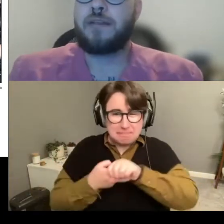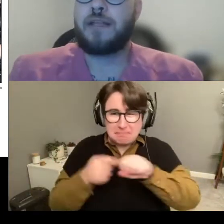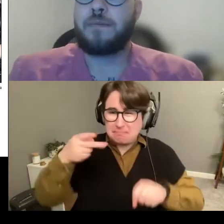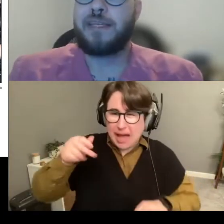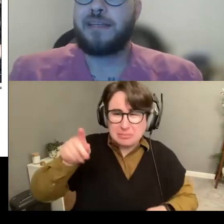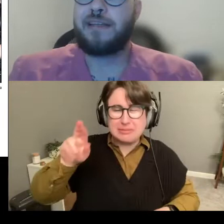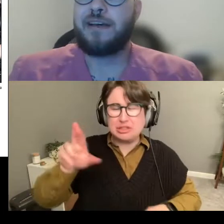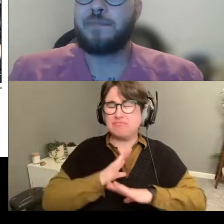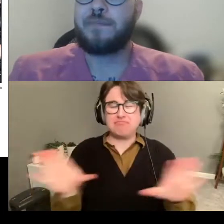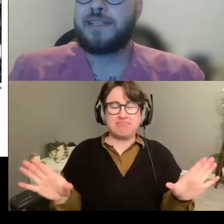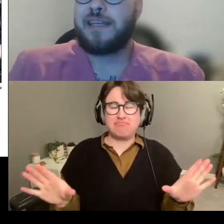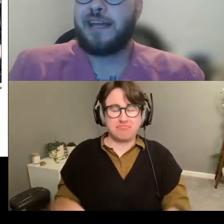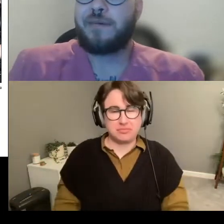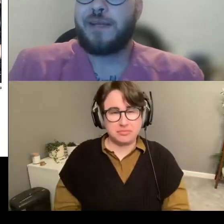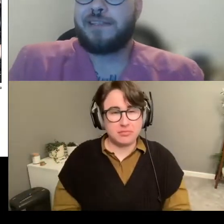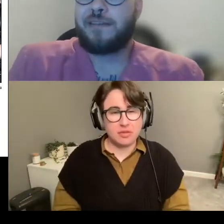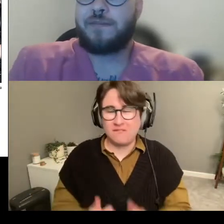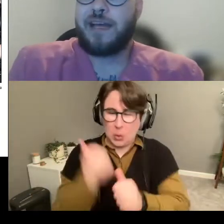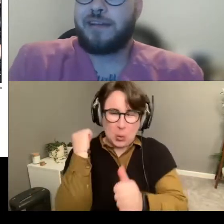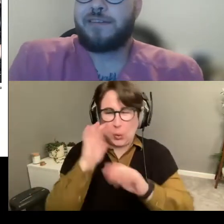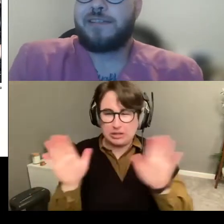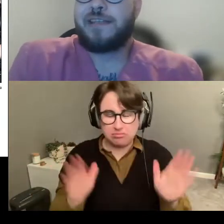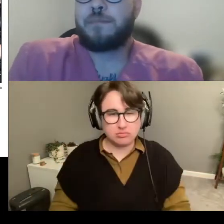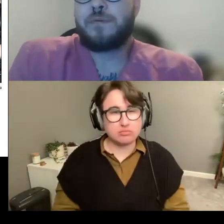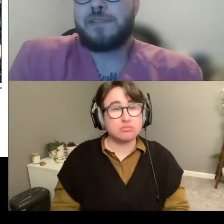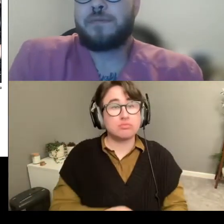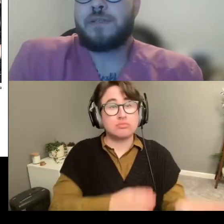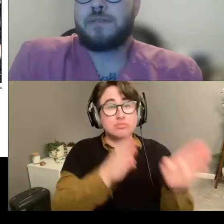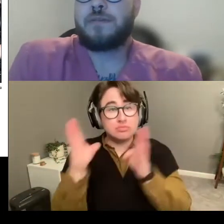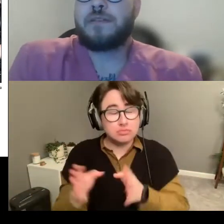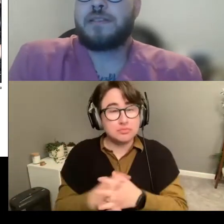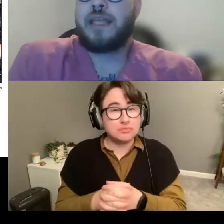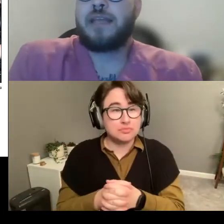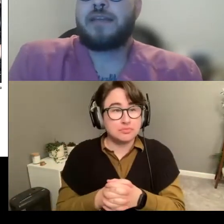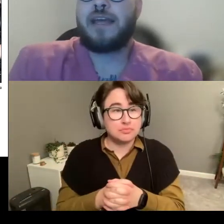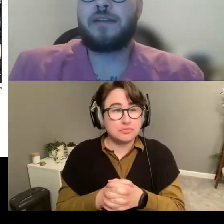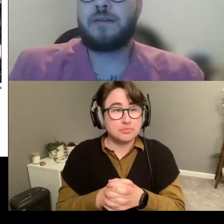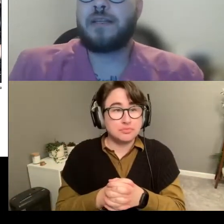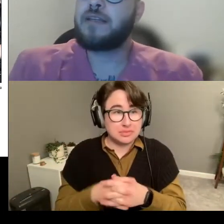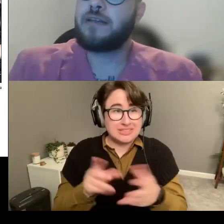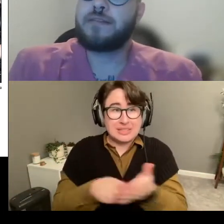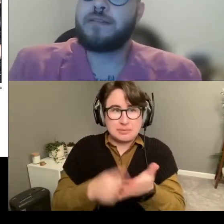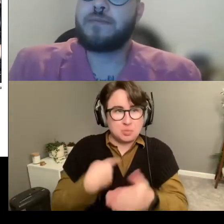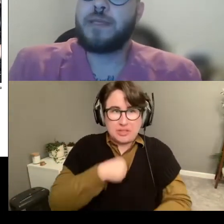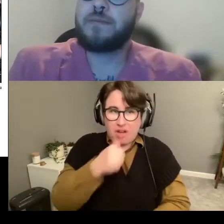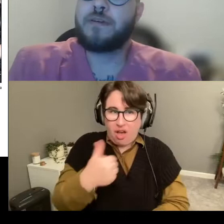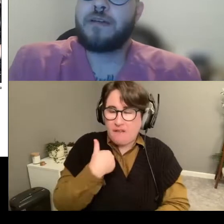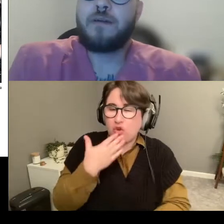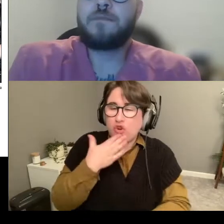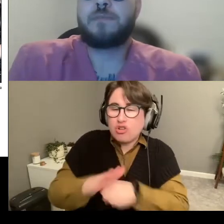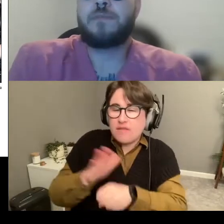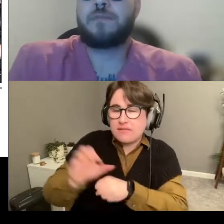We know that we see higher rates of not-good samples and results, and I know that it can also be more uncomfortable